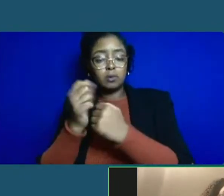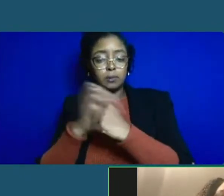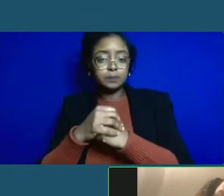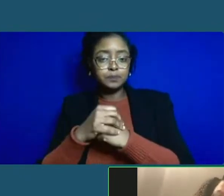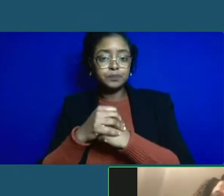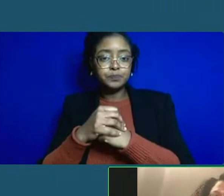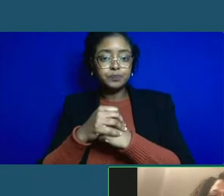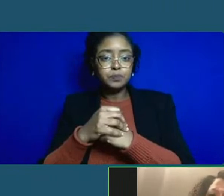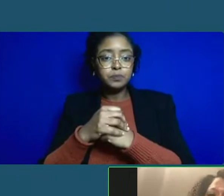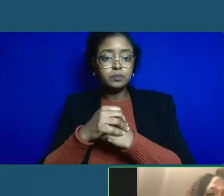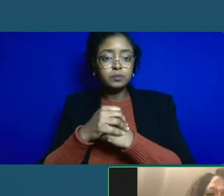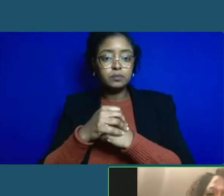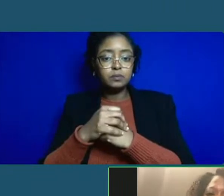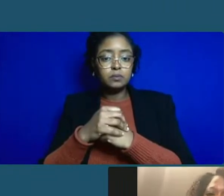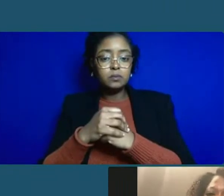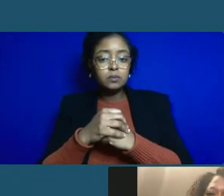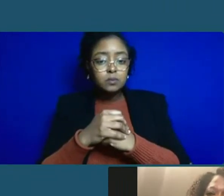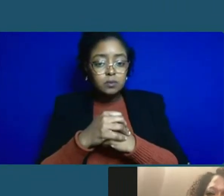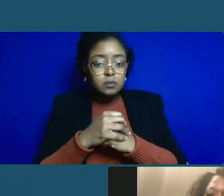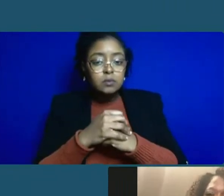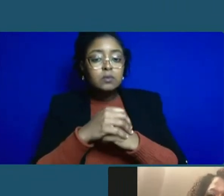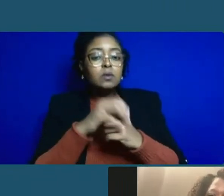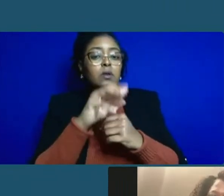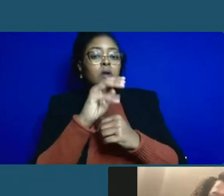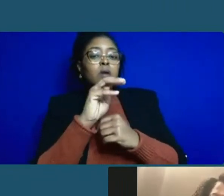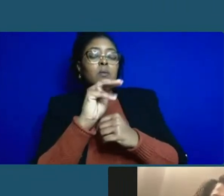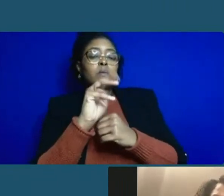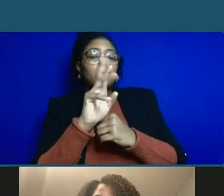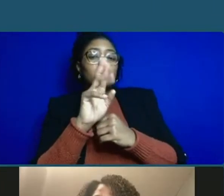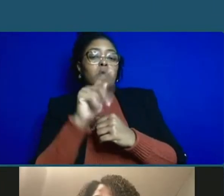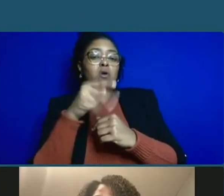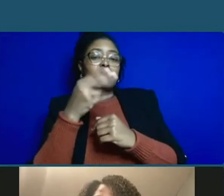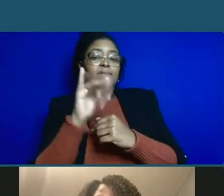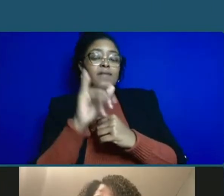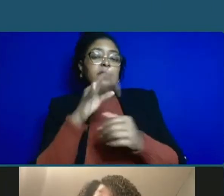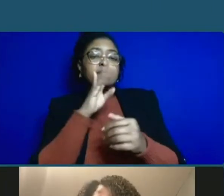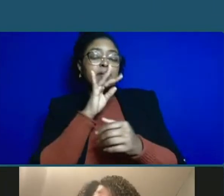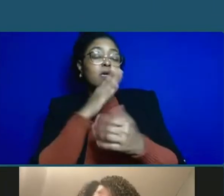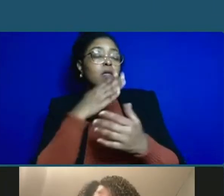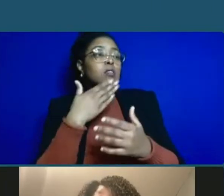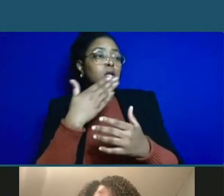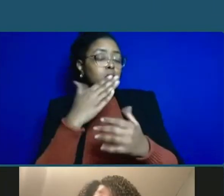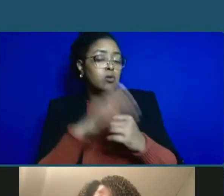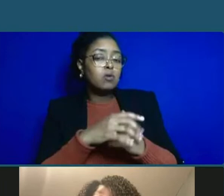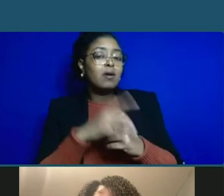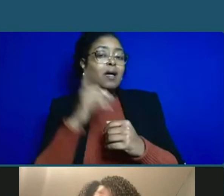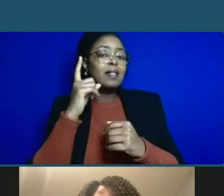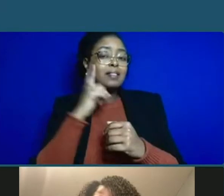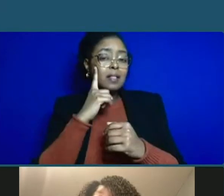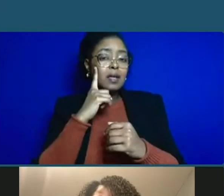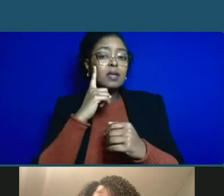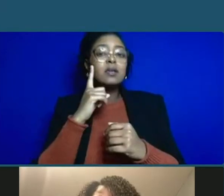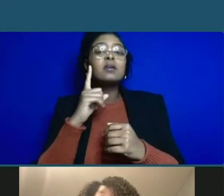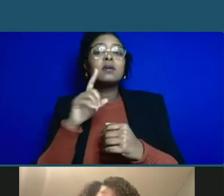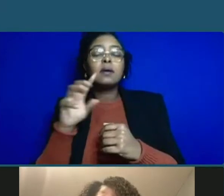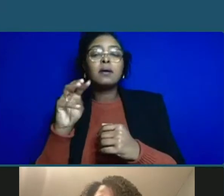relates to ML support. Right